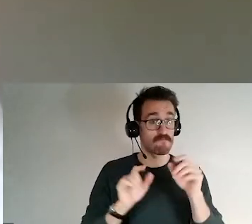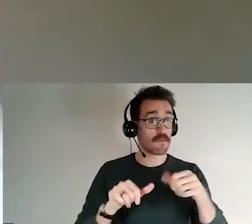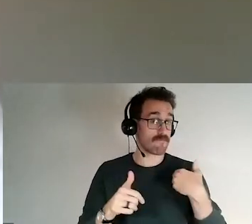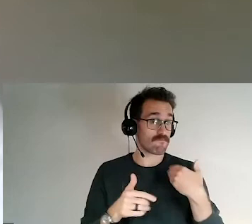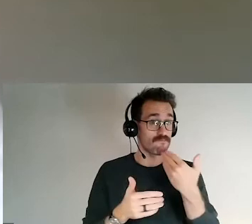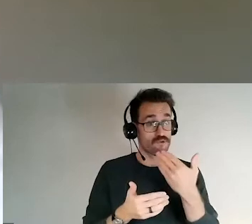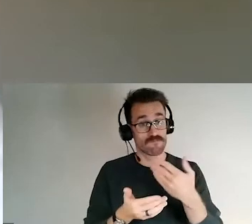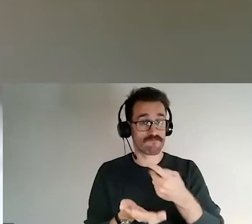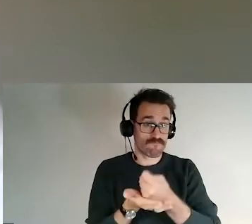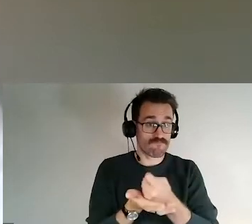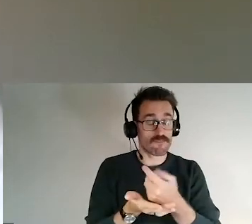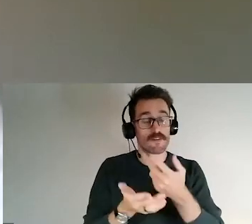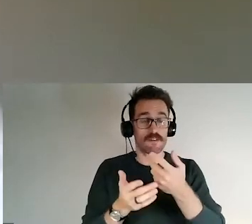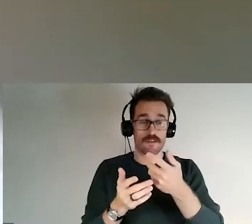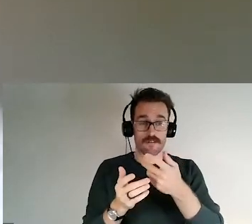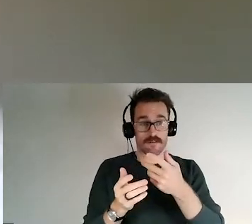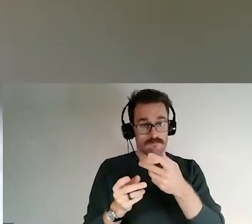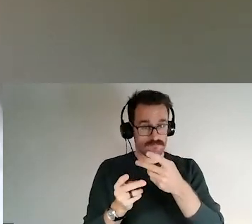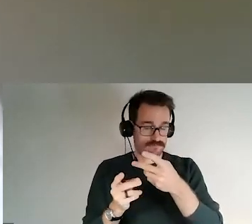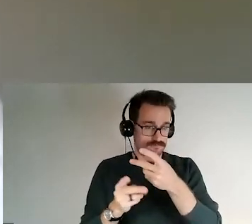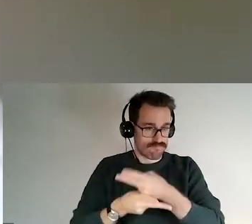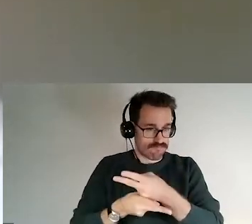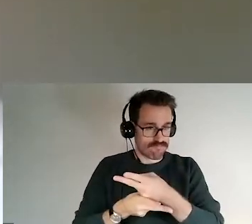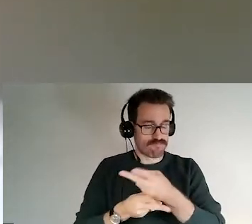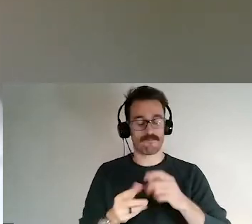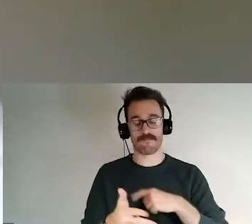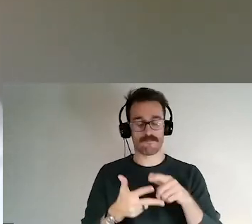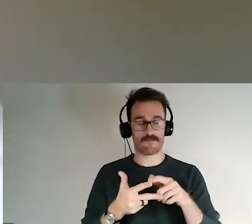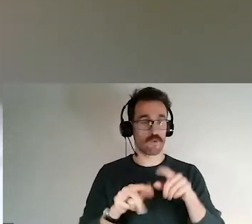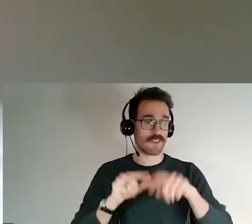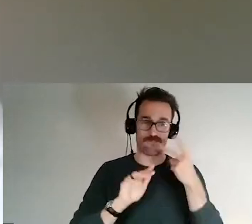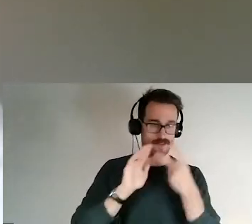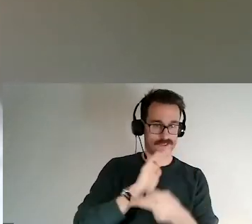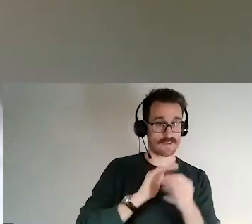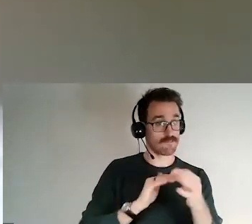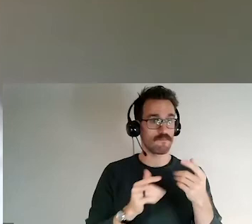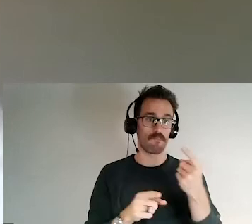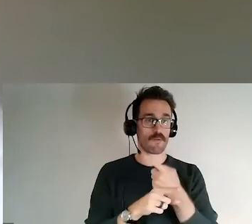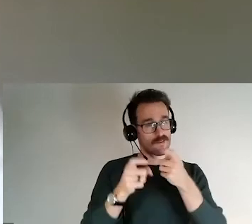Episodic disabilities are unpredictable. Even if well managed, symptoms of these health conditions